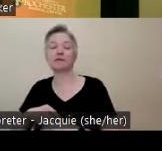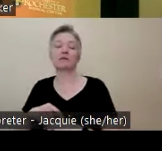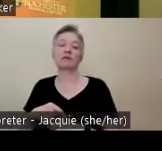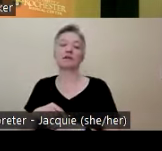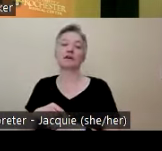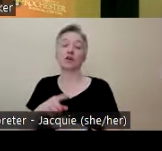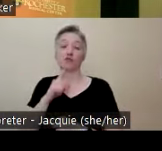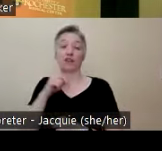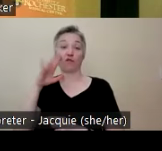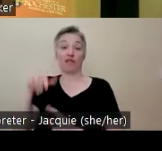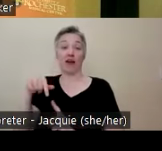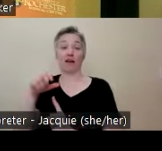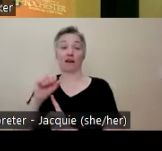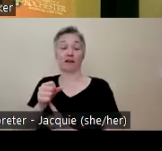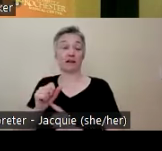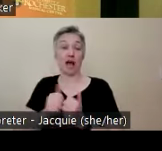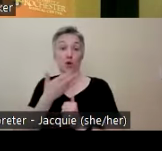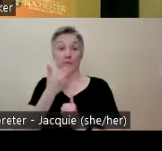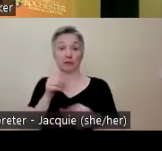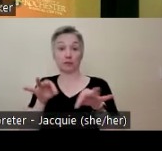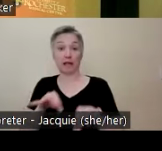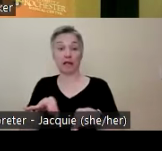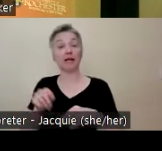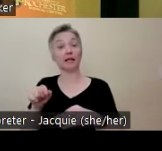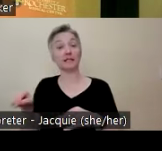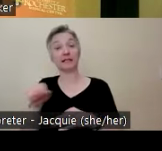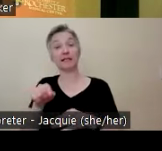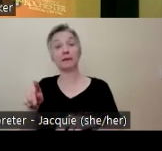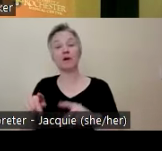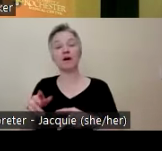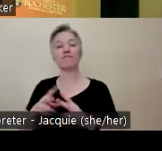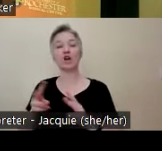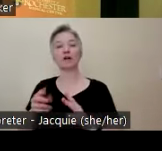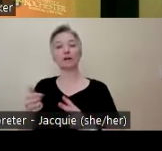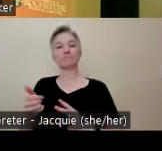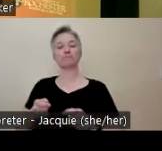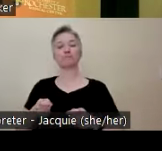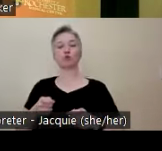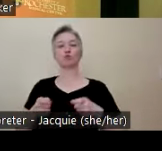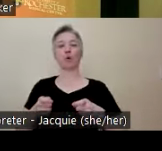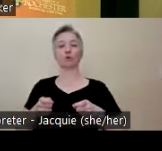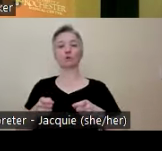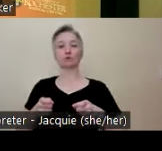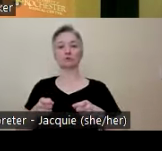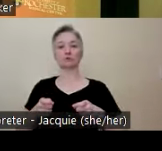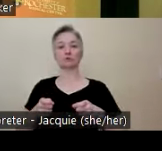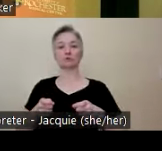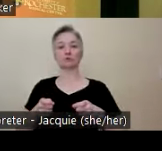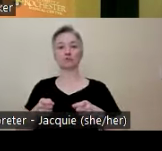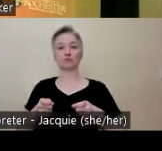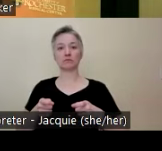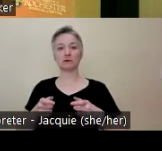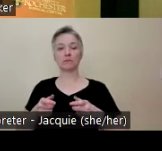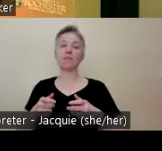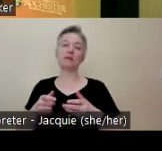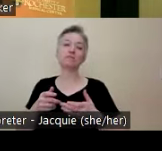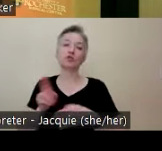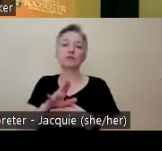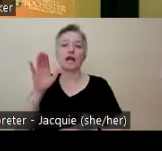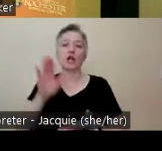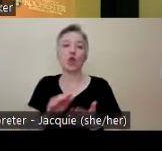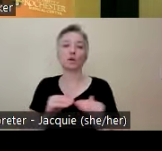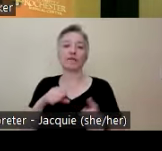can explain it is that these are really controlled um lowlevel stimuli so having a tone just